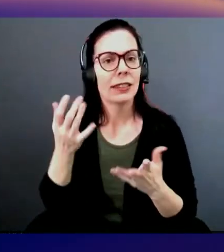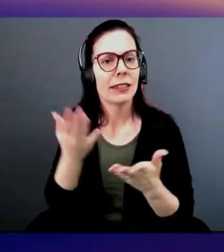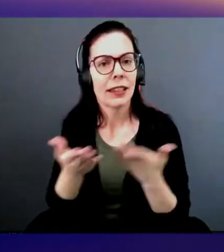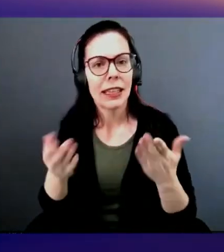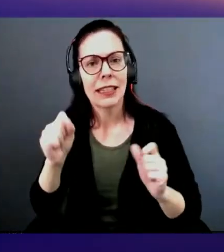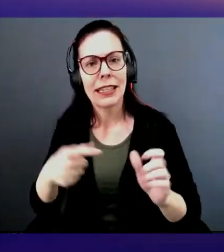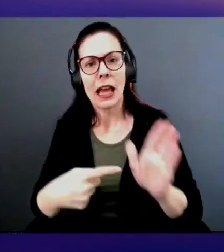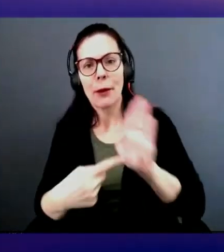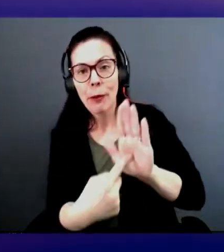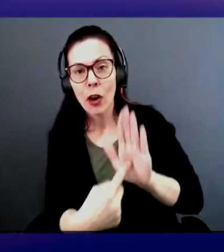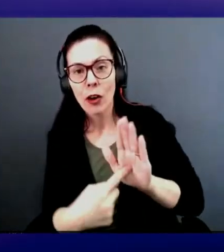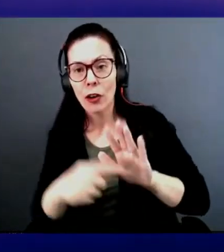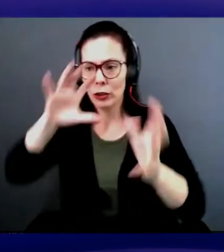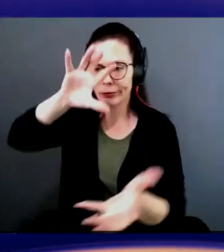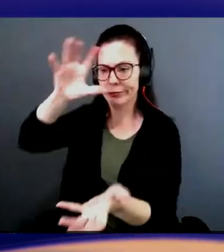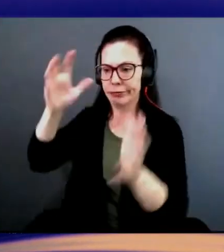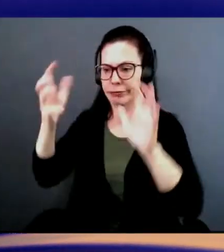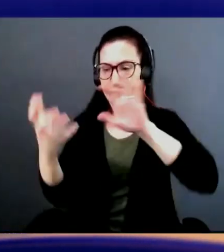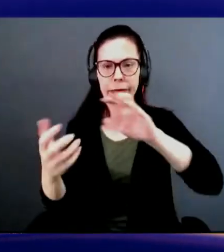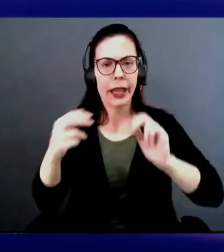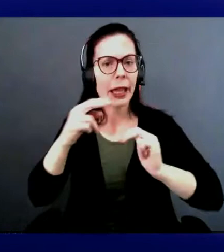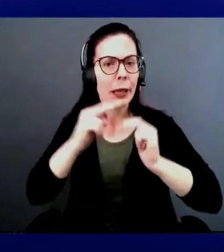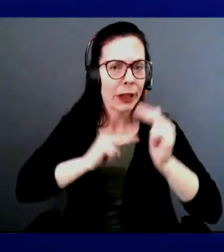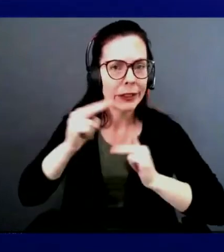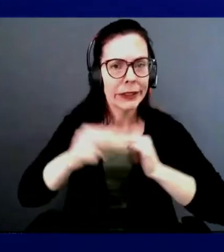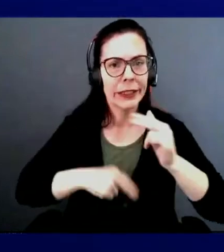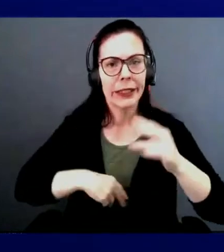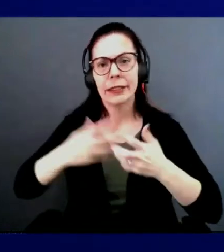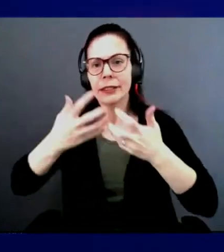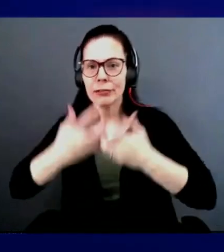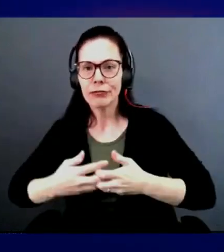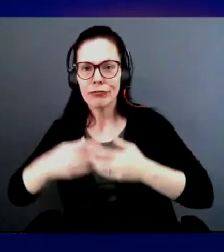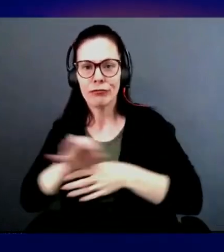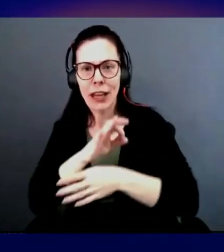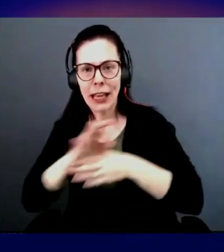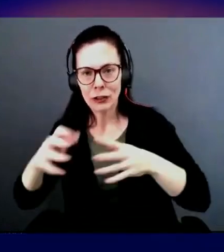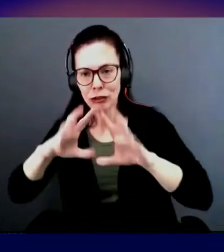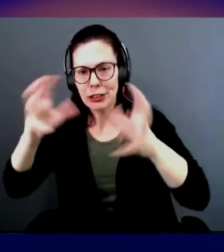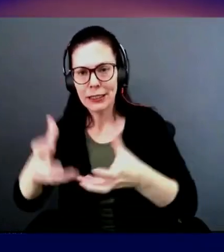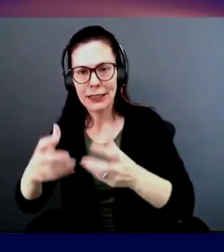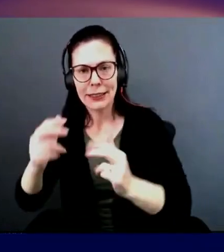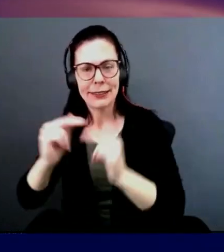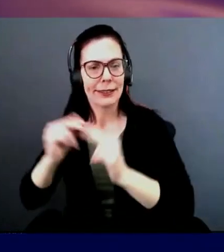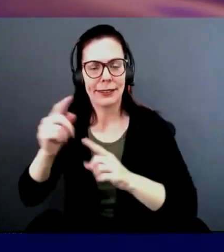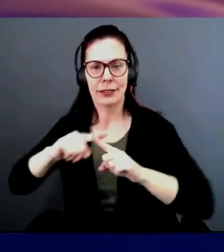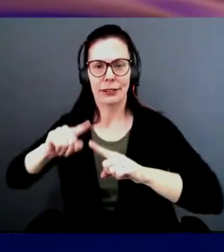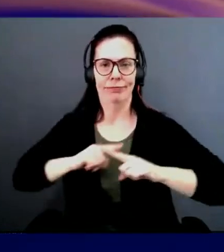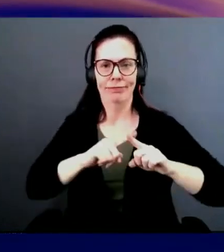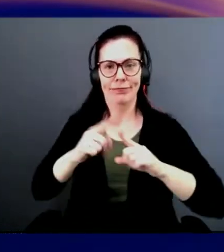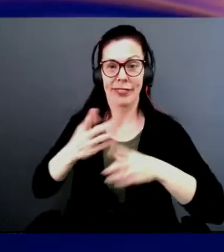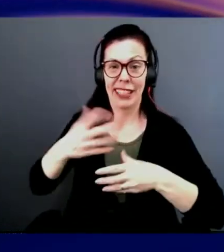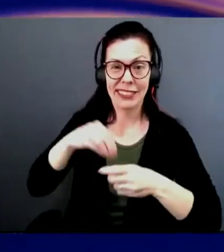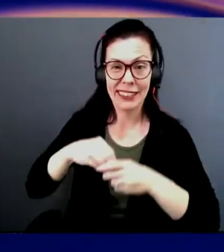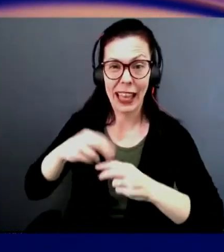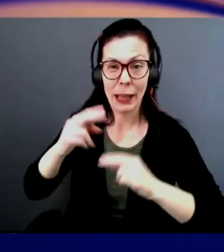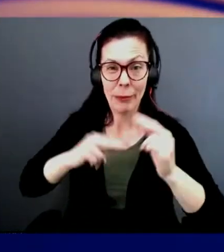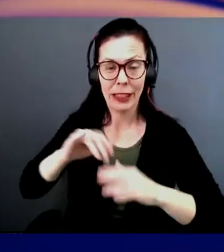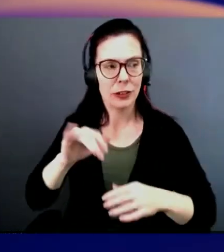like buildings and factories and any other assets that might be inside the building. Yeah, I found that curious, because I'm used to,